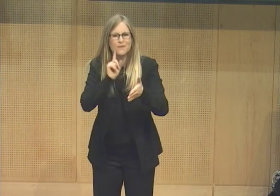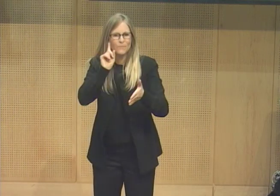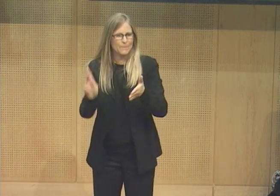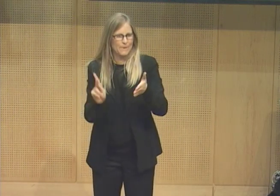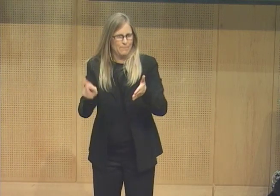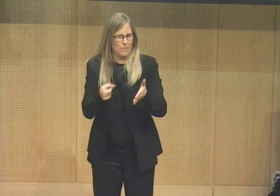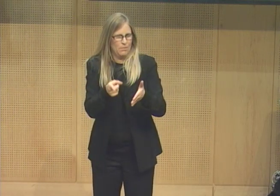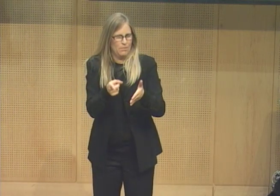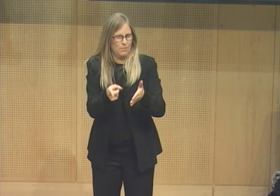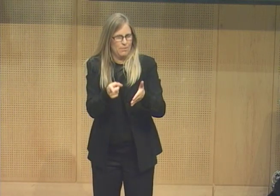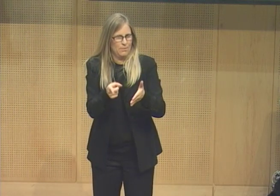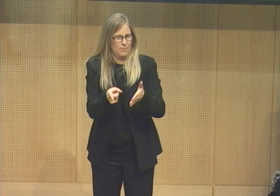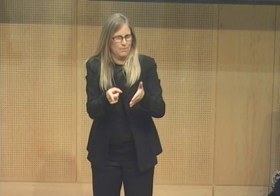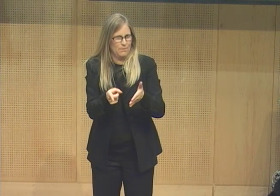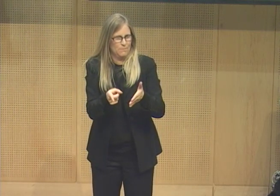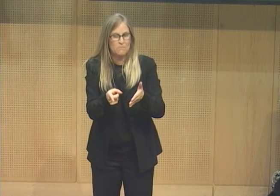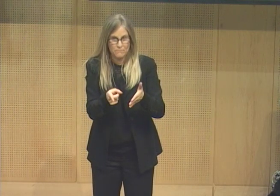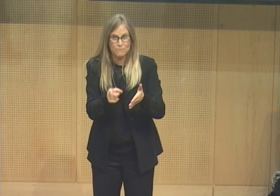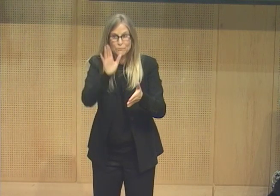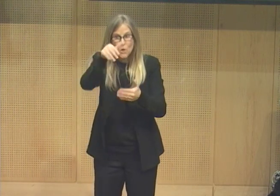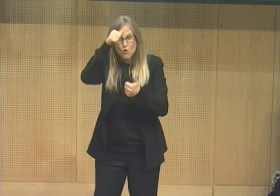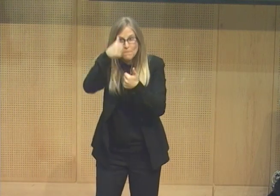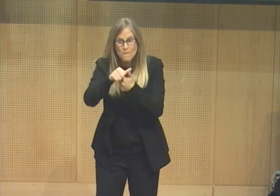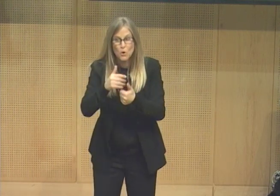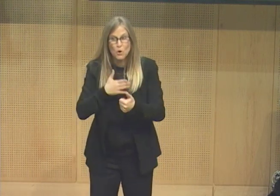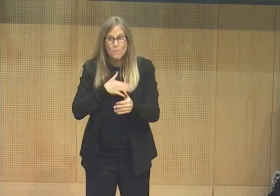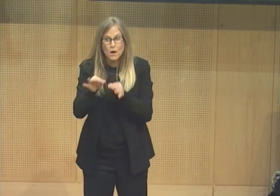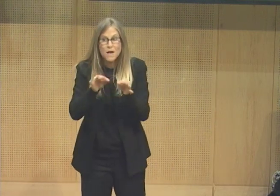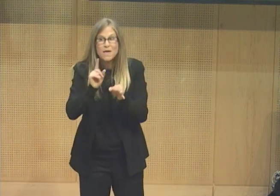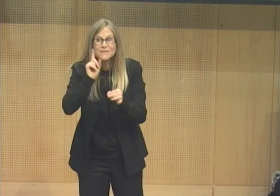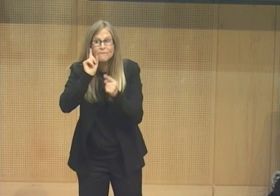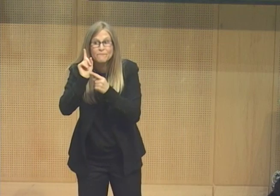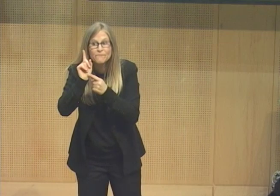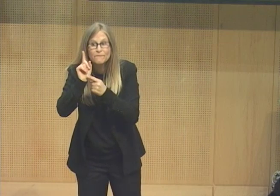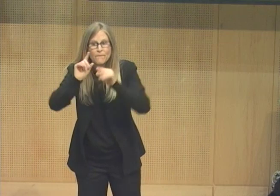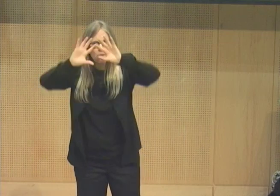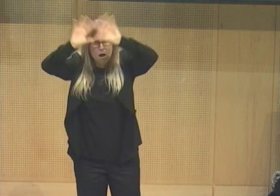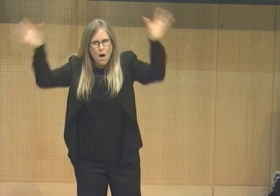Remember, I'm using the word "Deaf" as an umbrella term to include all various Deaf peoples--